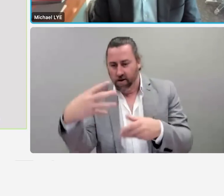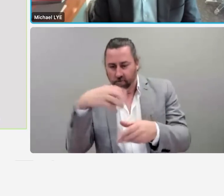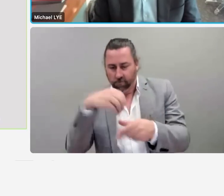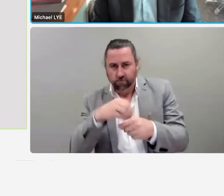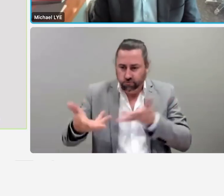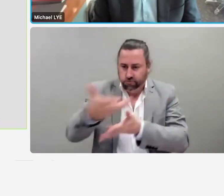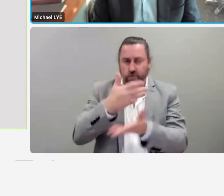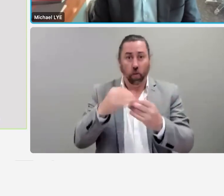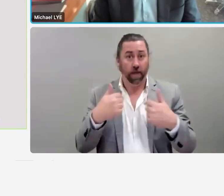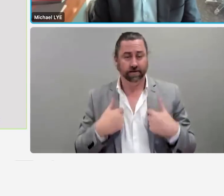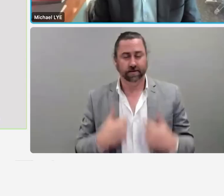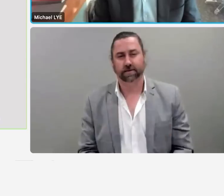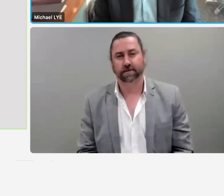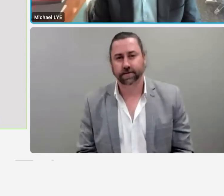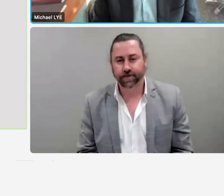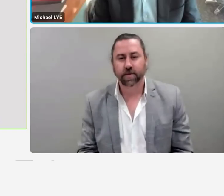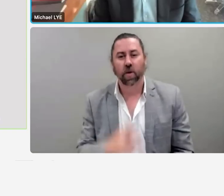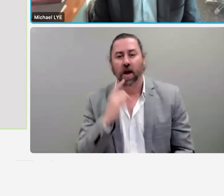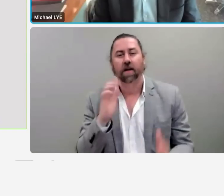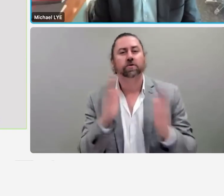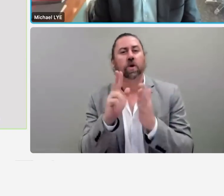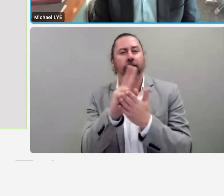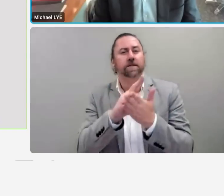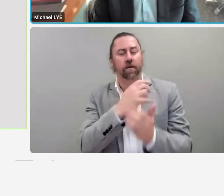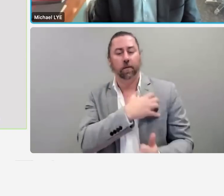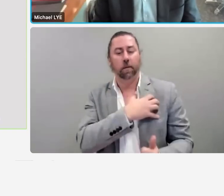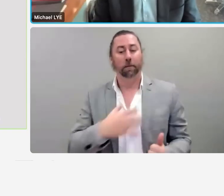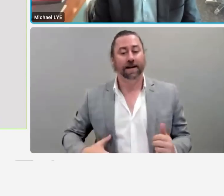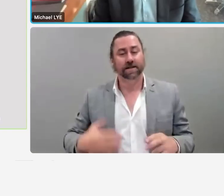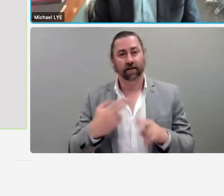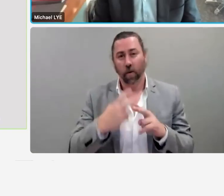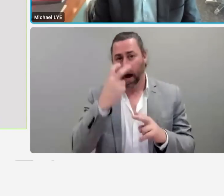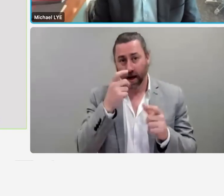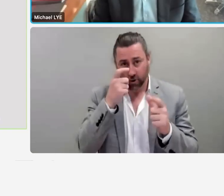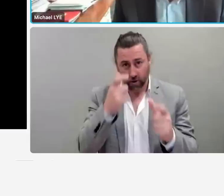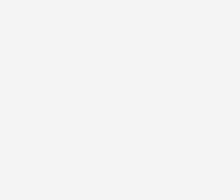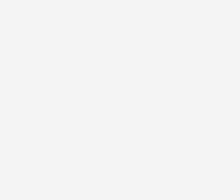To begin today I'd like to play you a short video from the Minister for Aged Care and Minister for Sport the